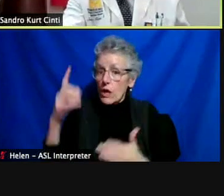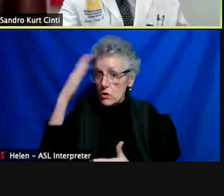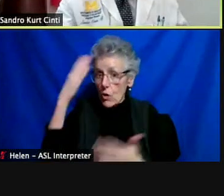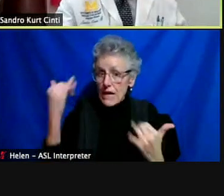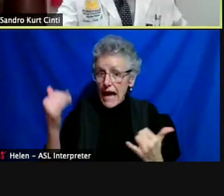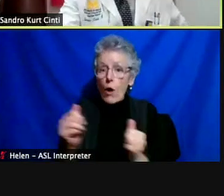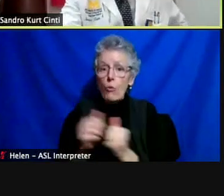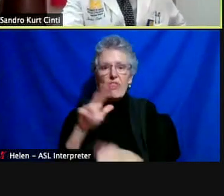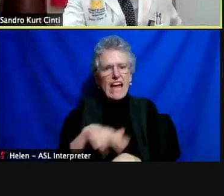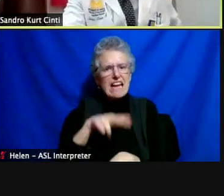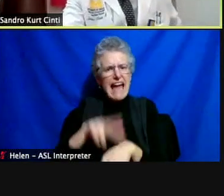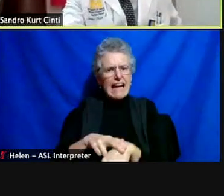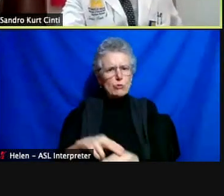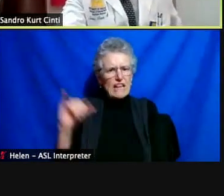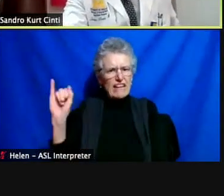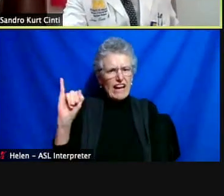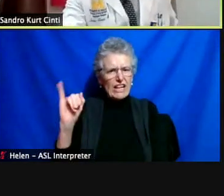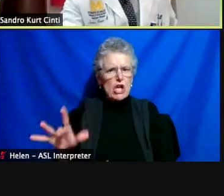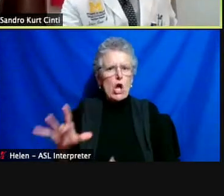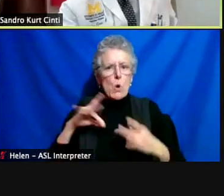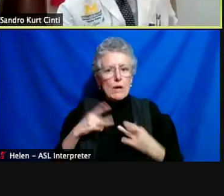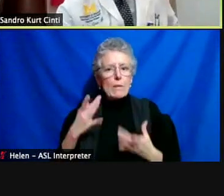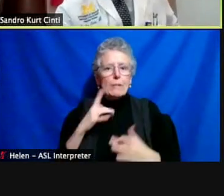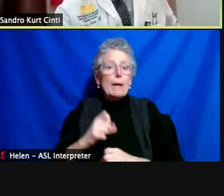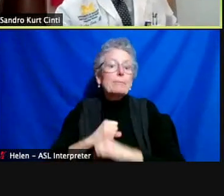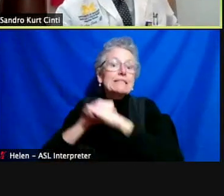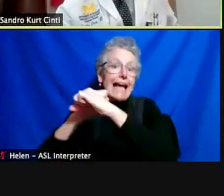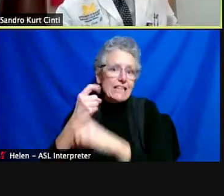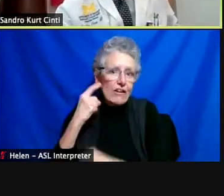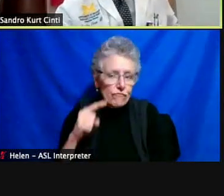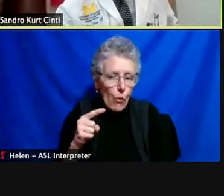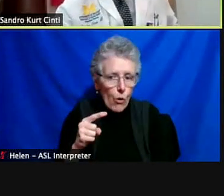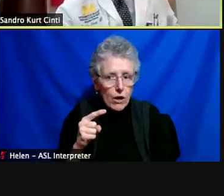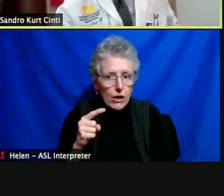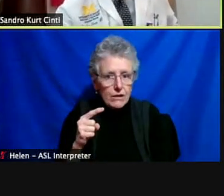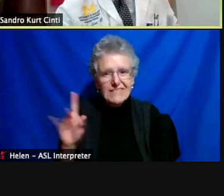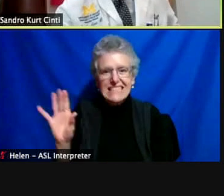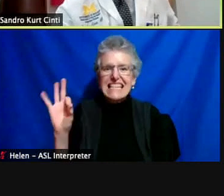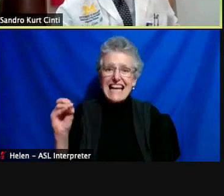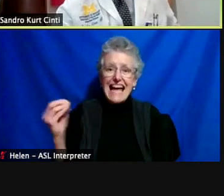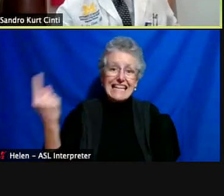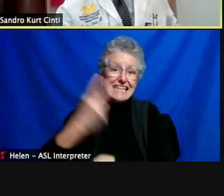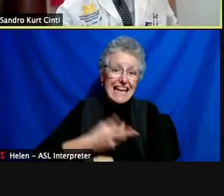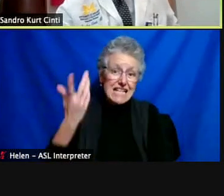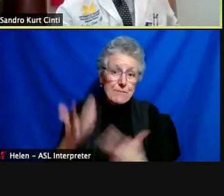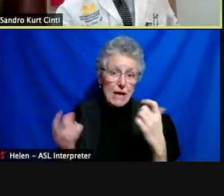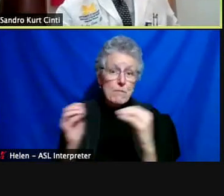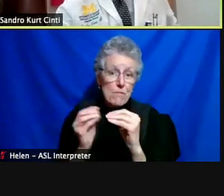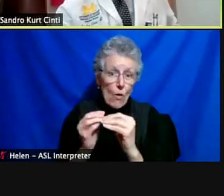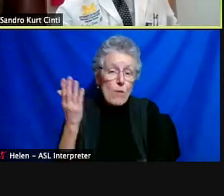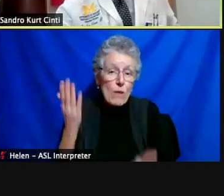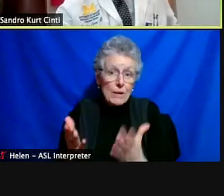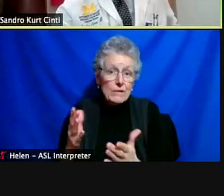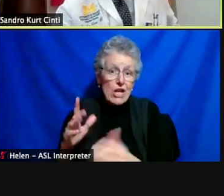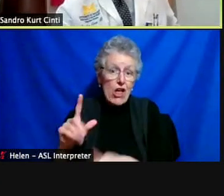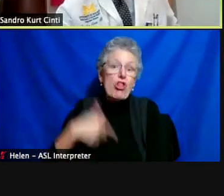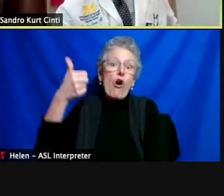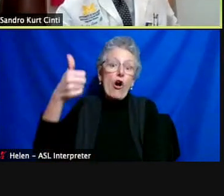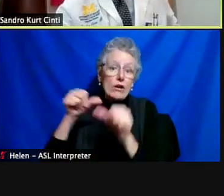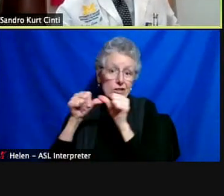you're probably protected for at least 90 days. And probably much longer than that.